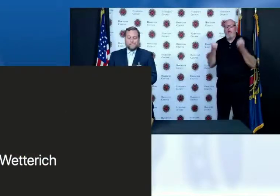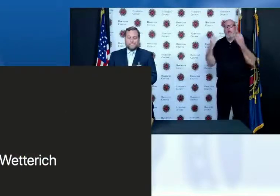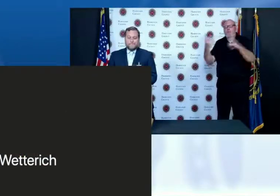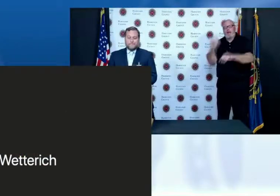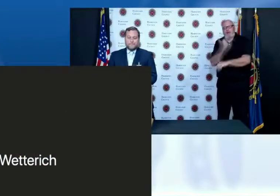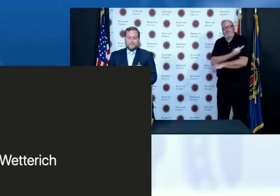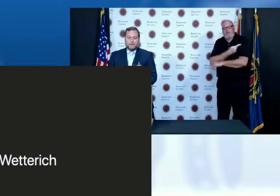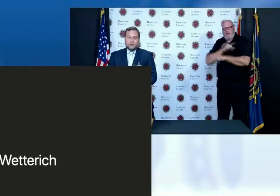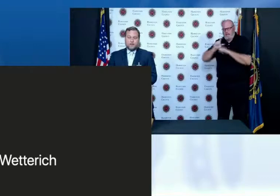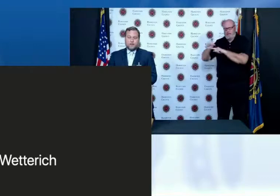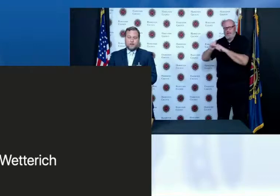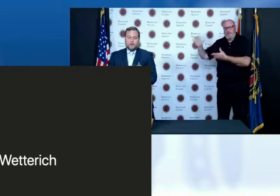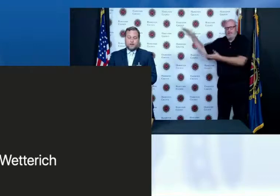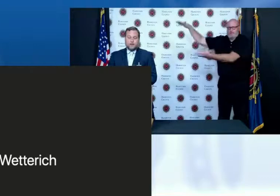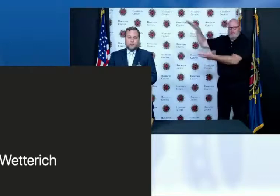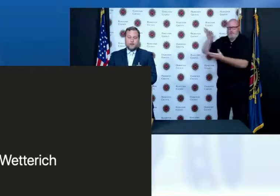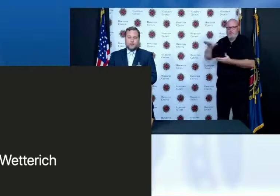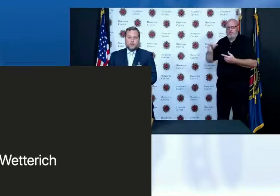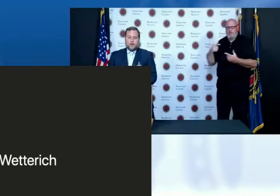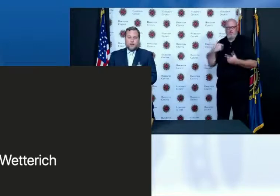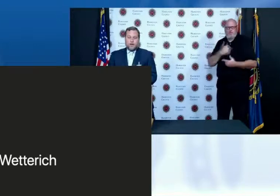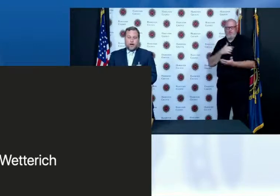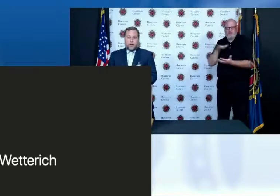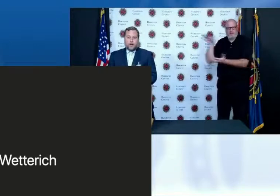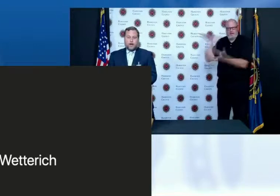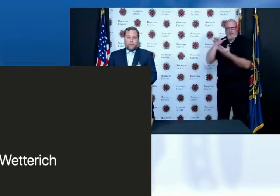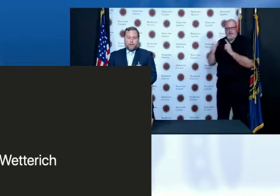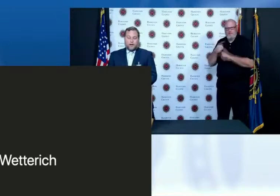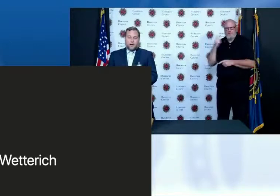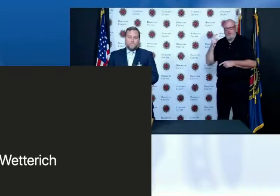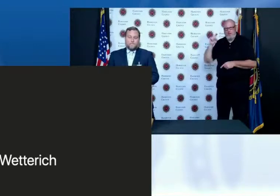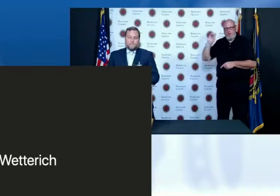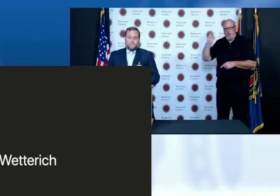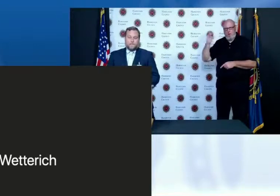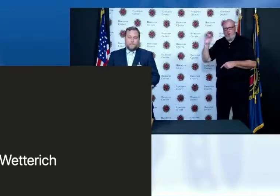broke that down although I missed last week just wondering how many we're getting this week